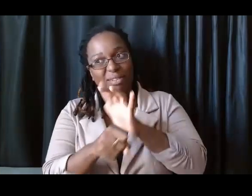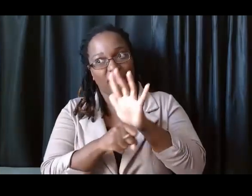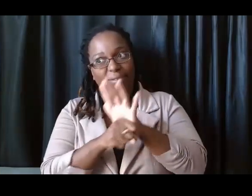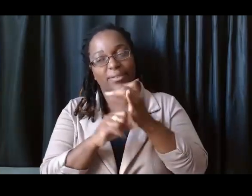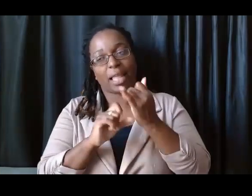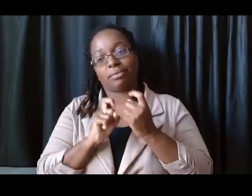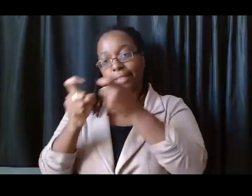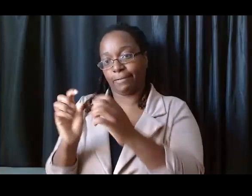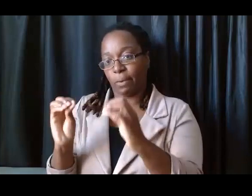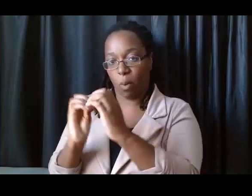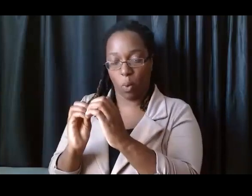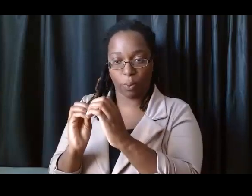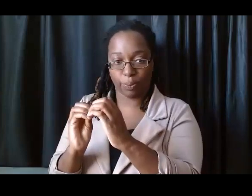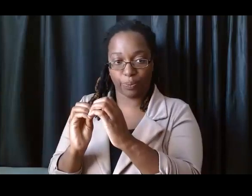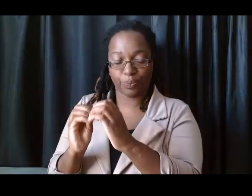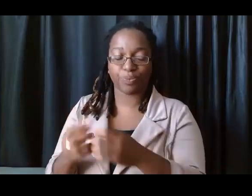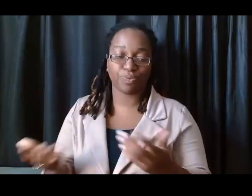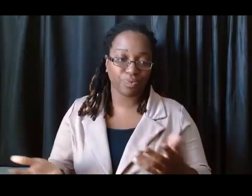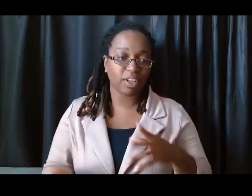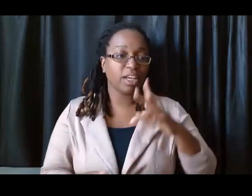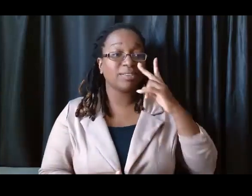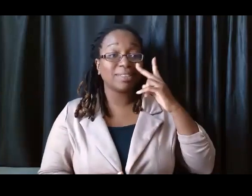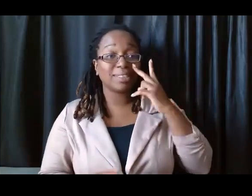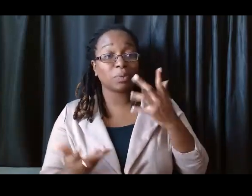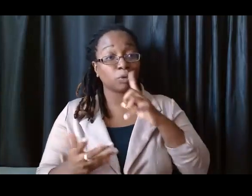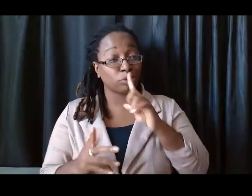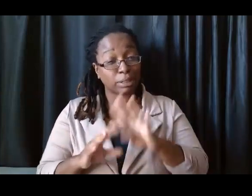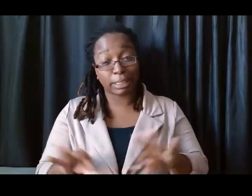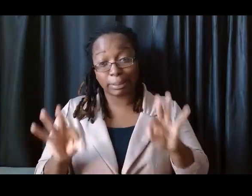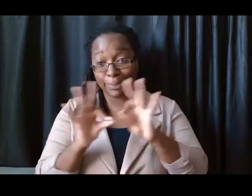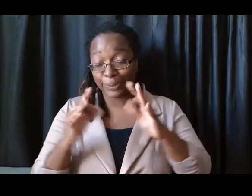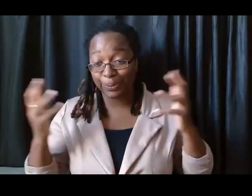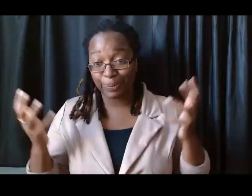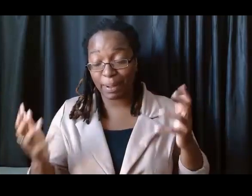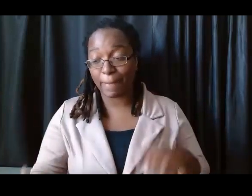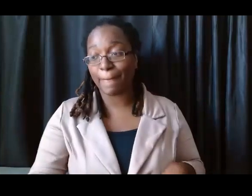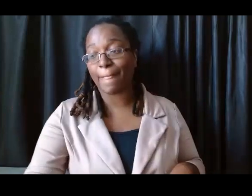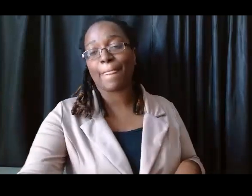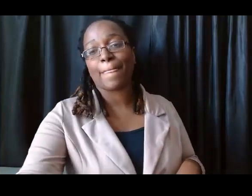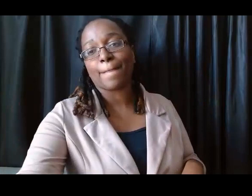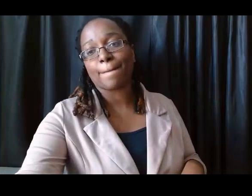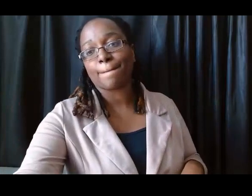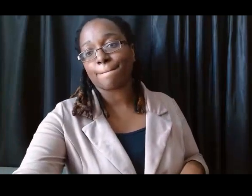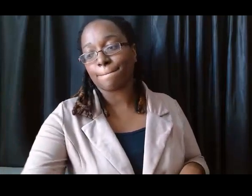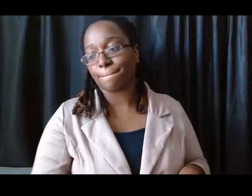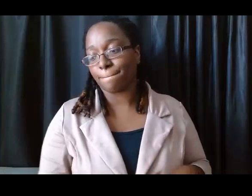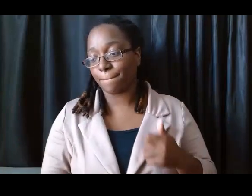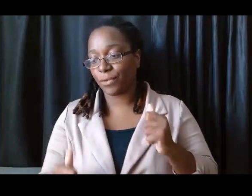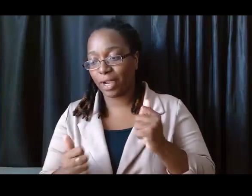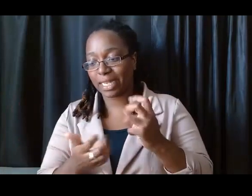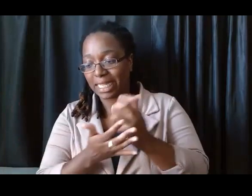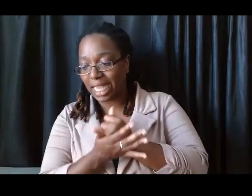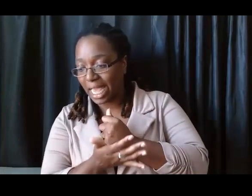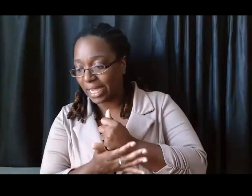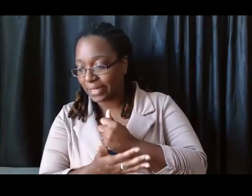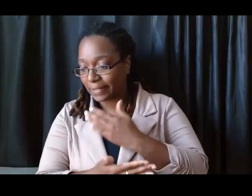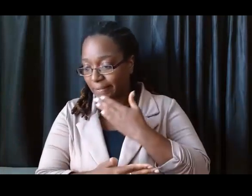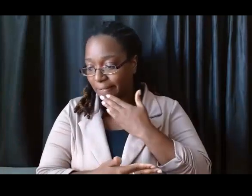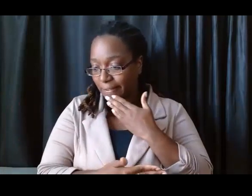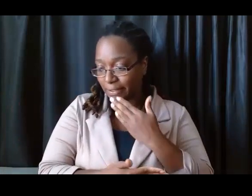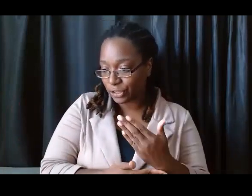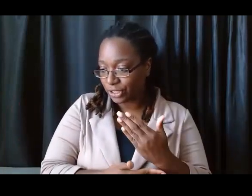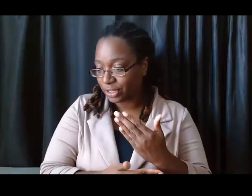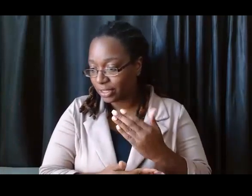So as you can see what is super important here is, um, getting a good as you can on